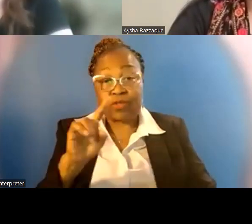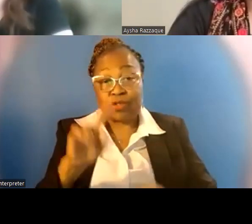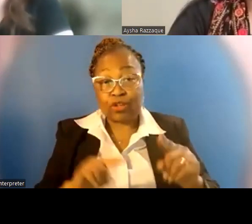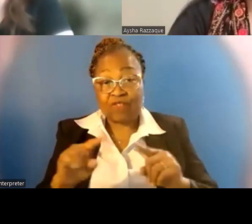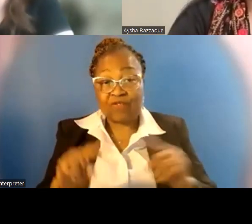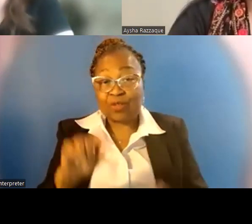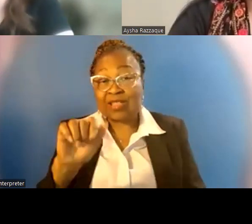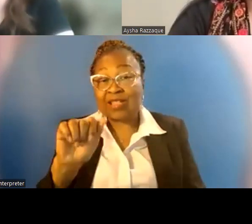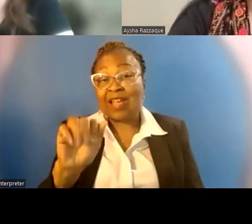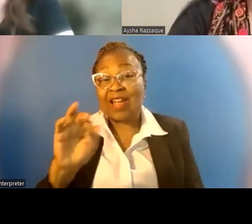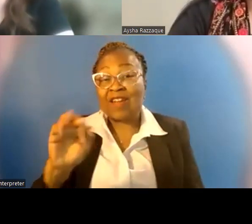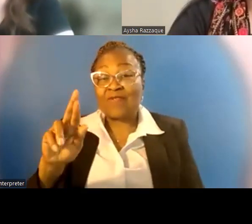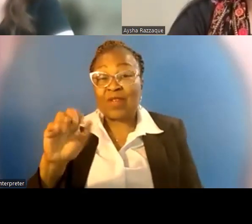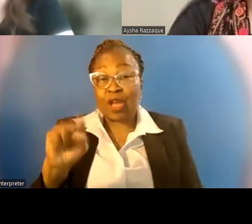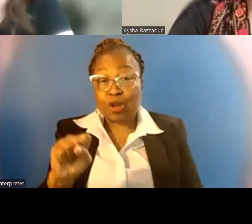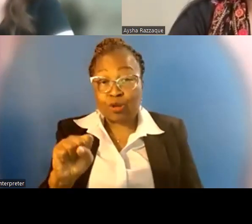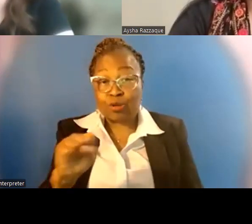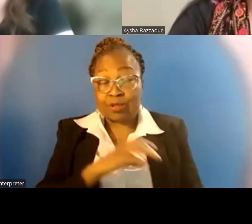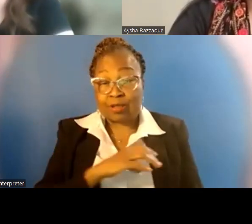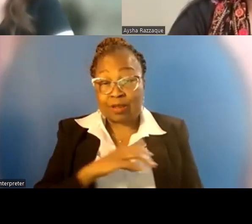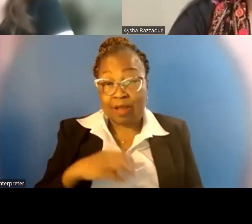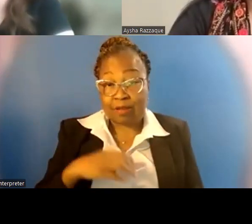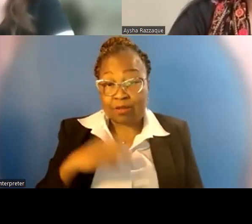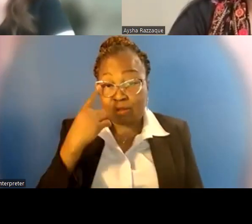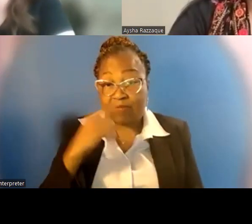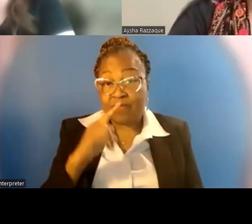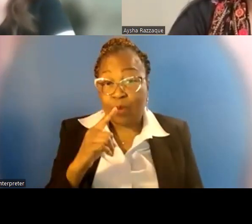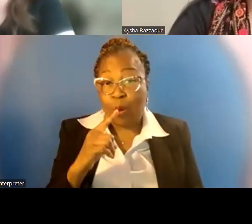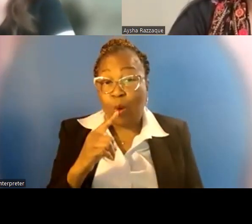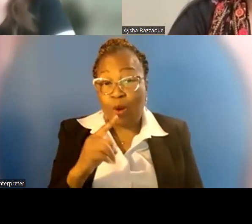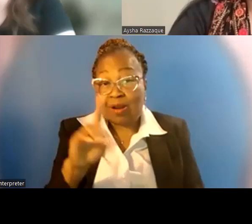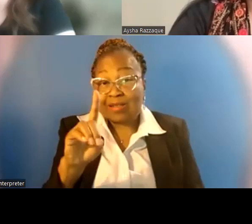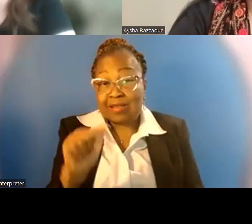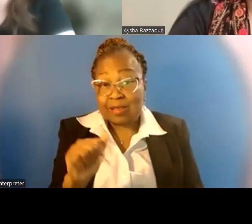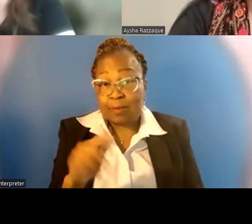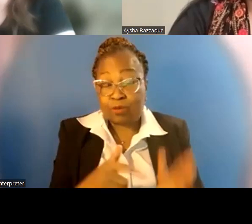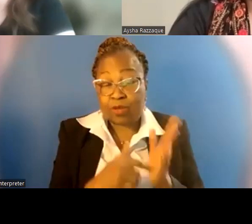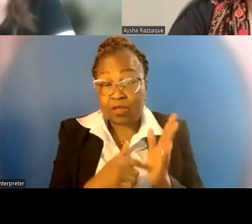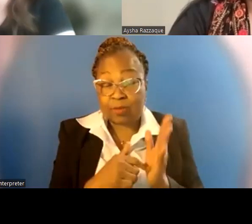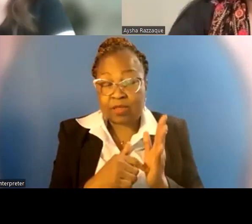for a disability representative. And that's something that's been really important, you know,